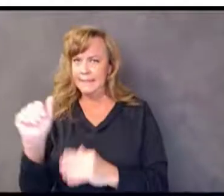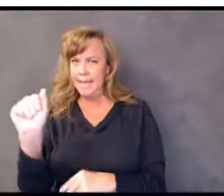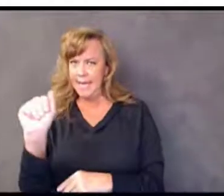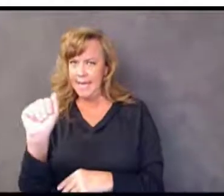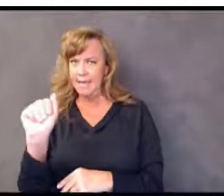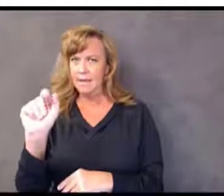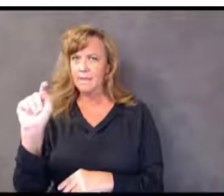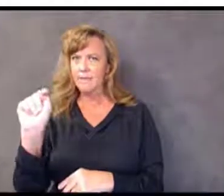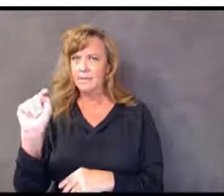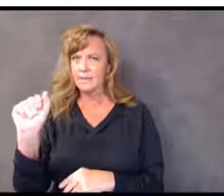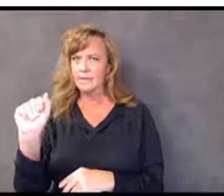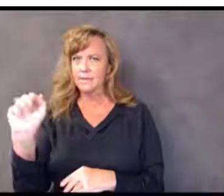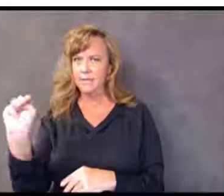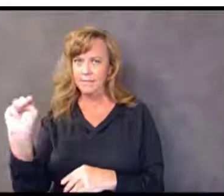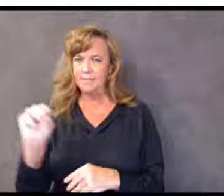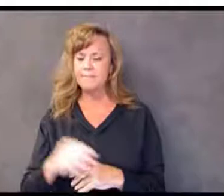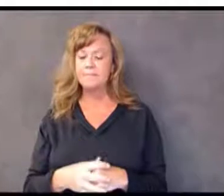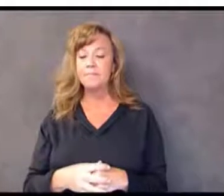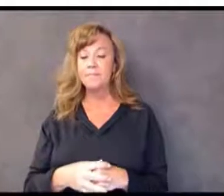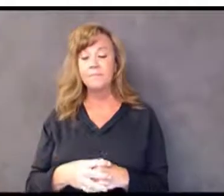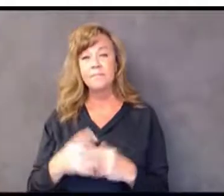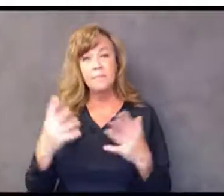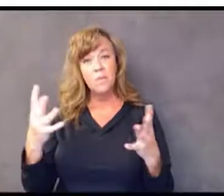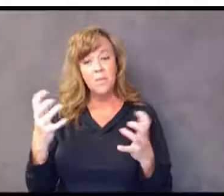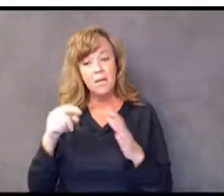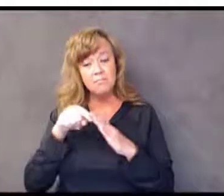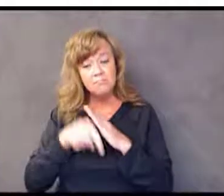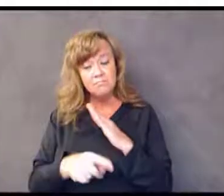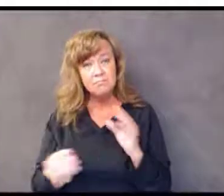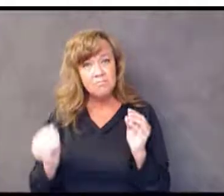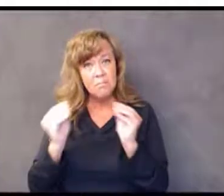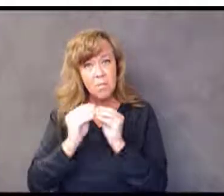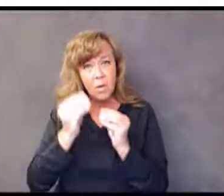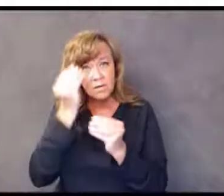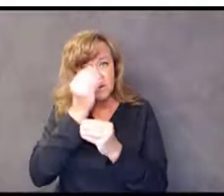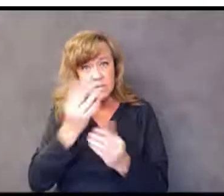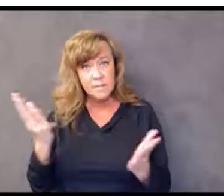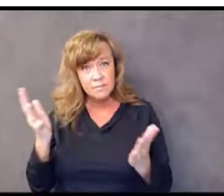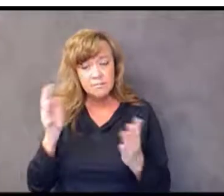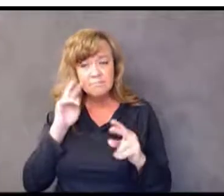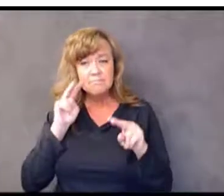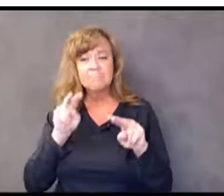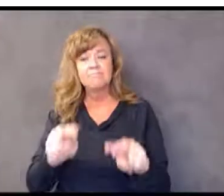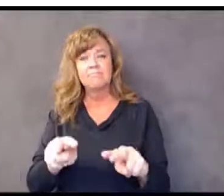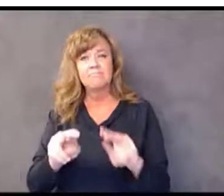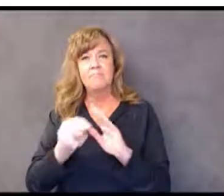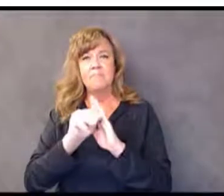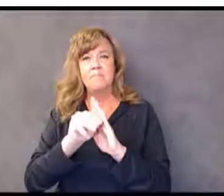For additional information about subtest modeling, you can access the Modeling Tips & Tricks